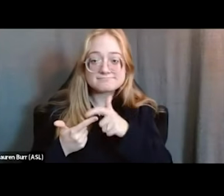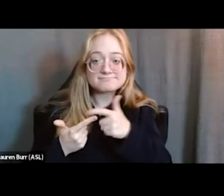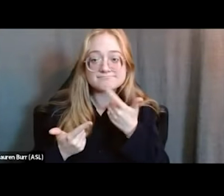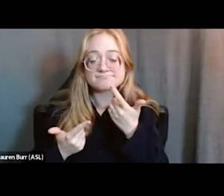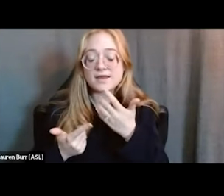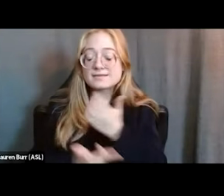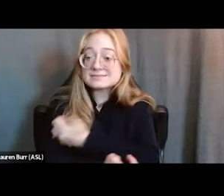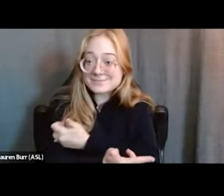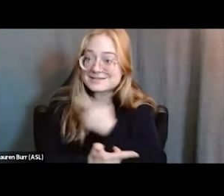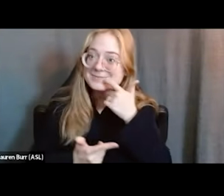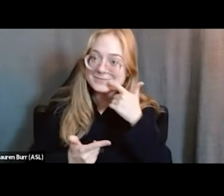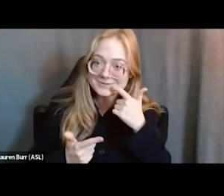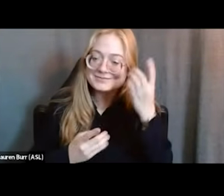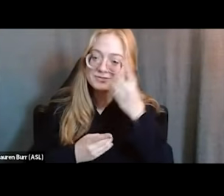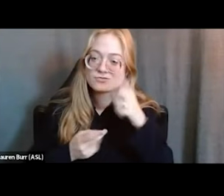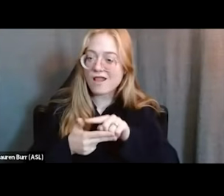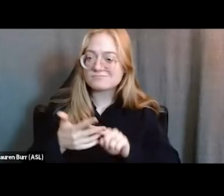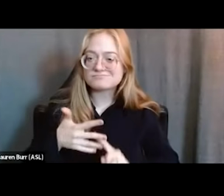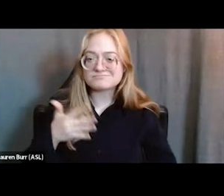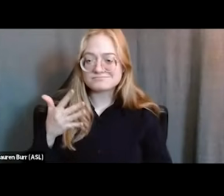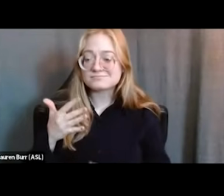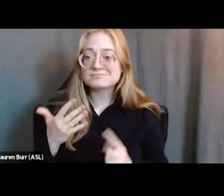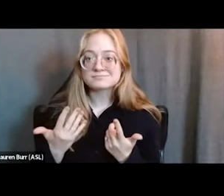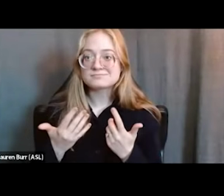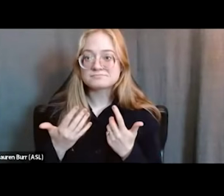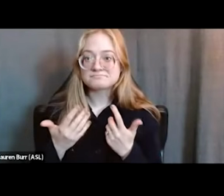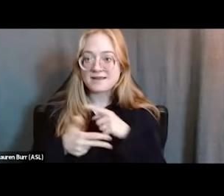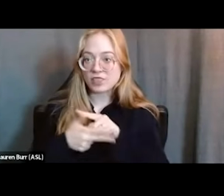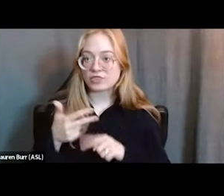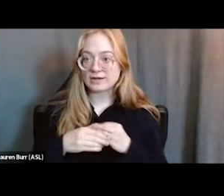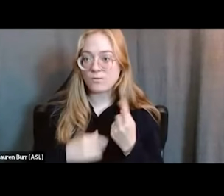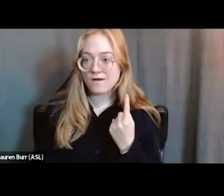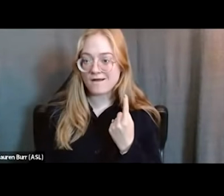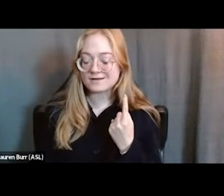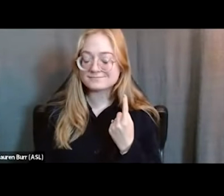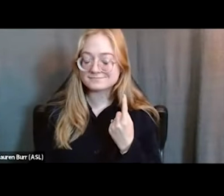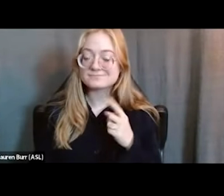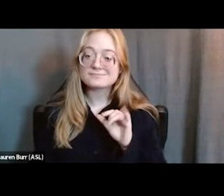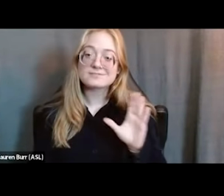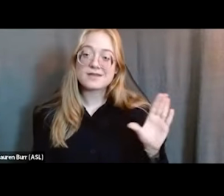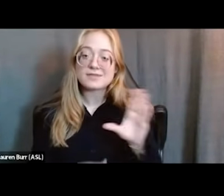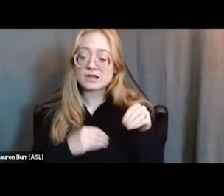have not received training on those conditions. They haven't learned about trauma-informed care or harm reduction.